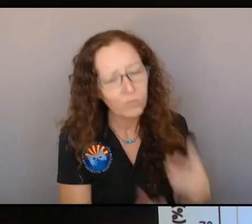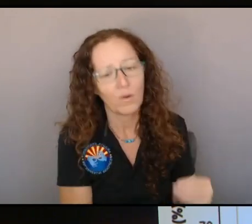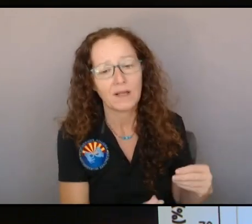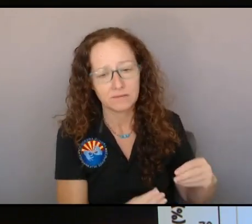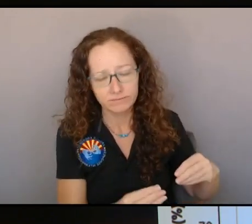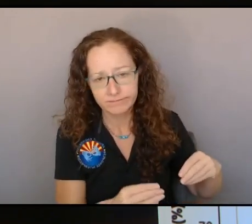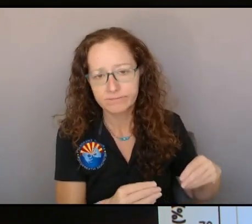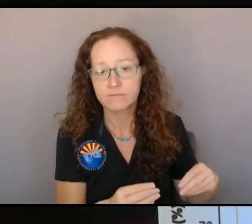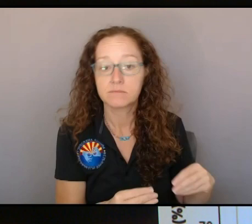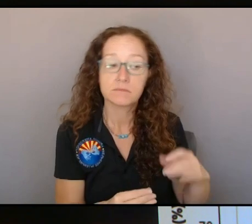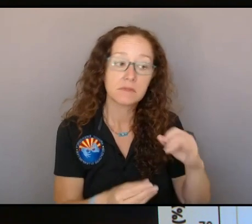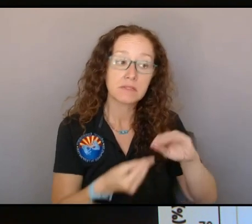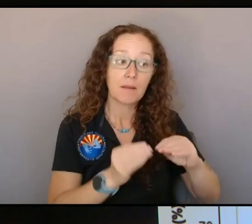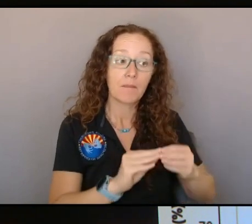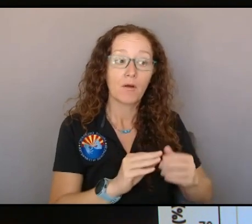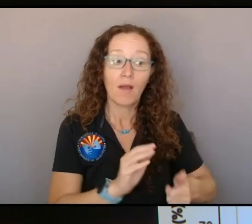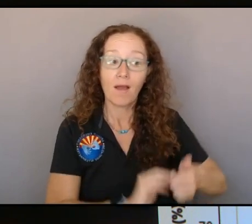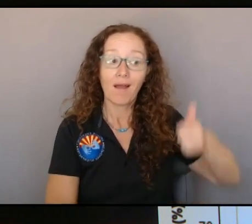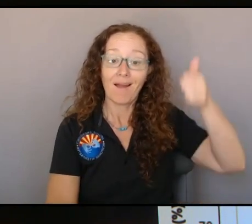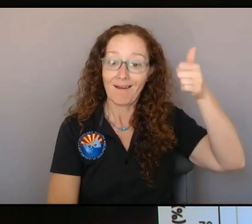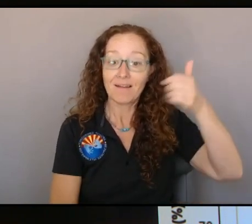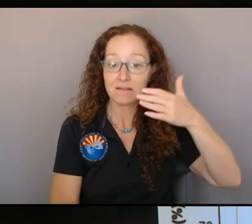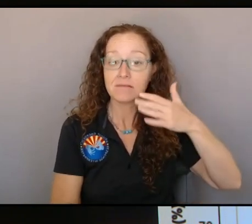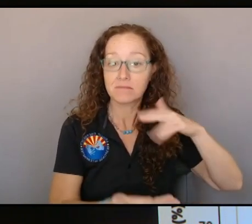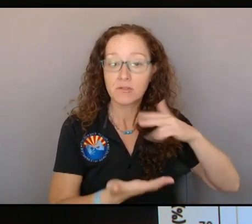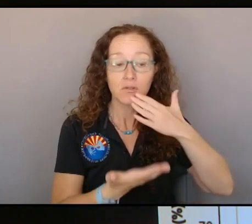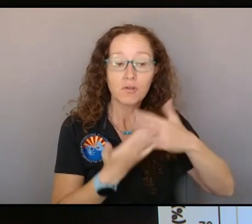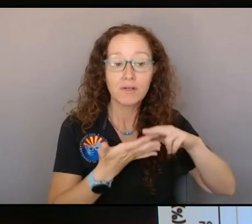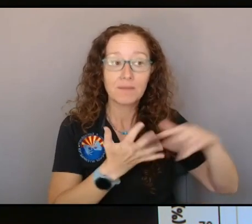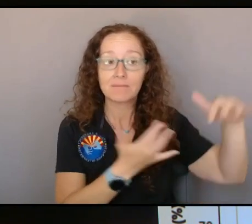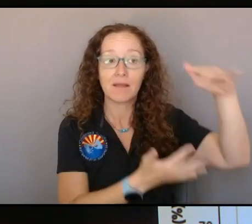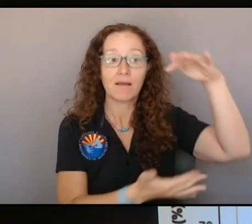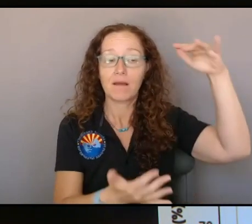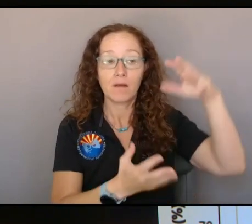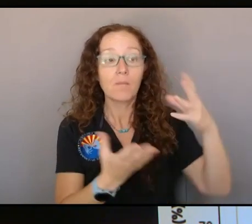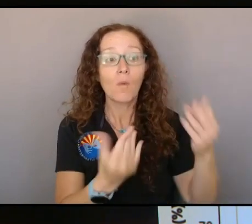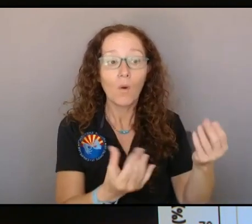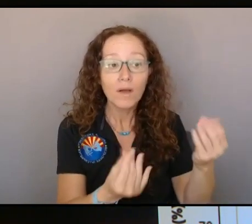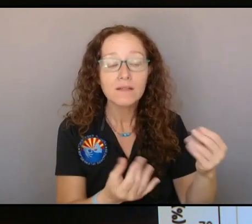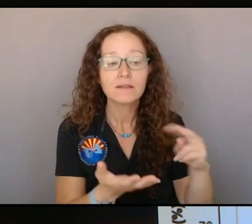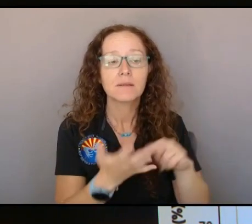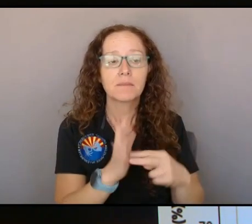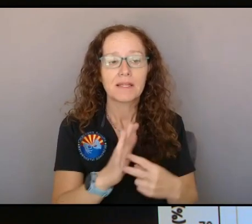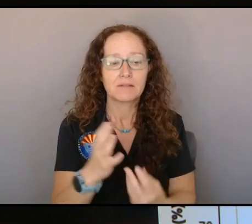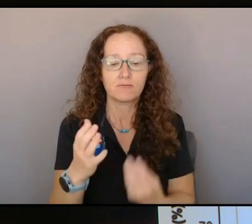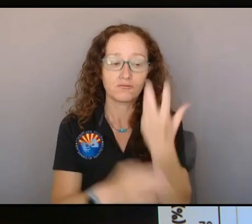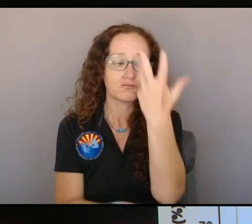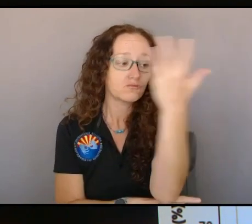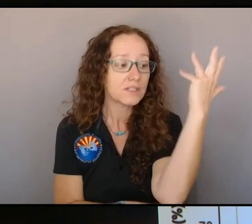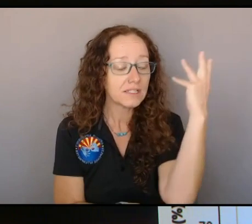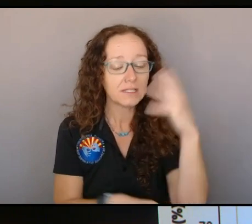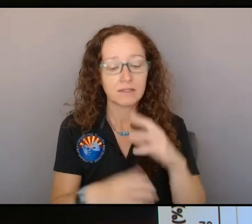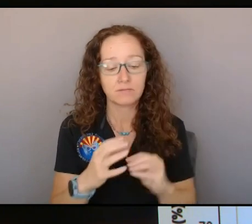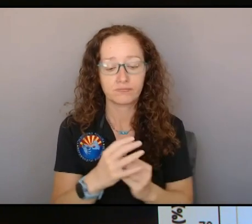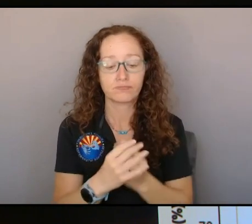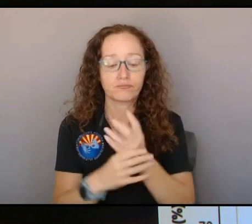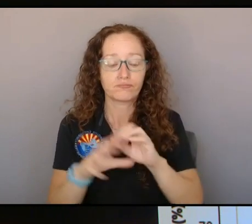air is moist. When the air is moist, those trees, and bushes, and grass, they get more moist and they are not as burnable,